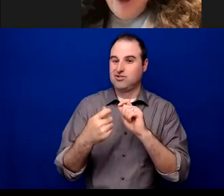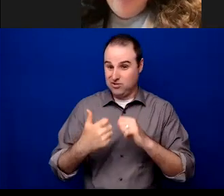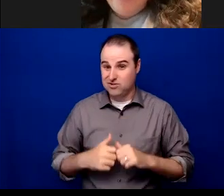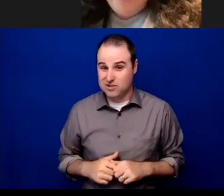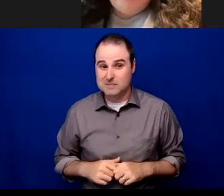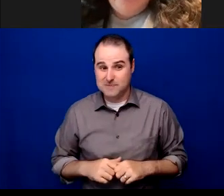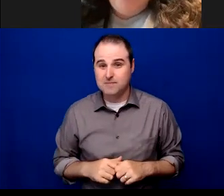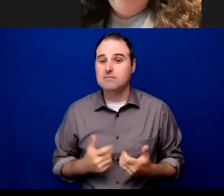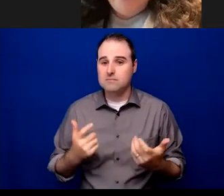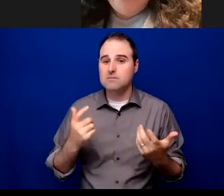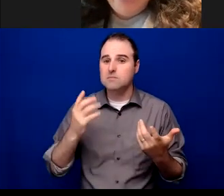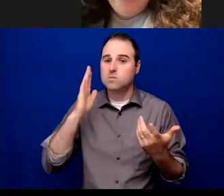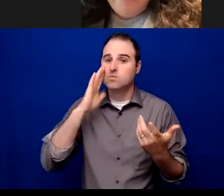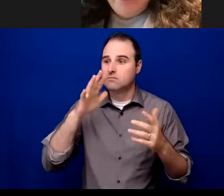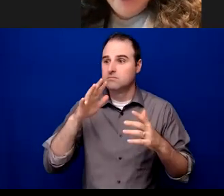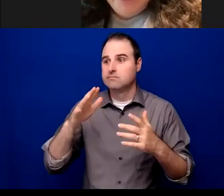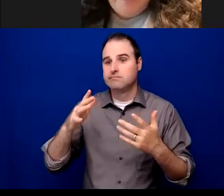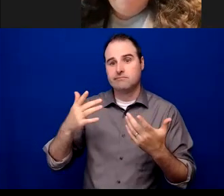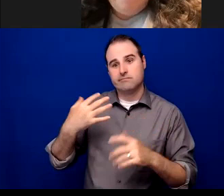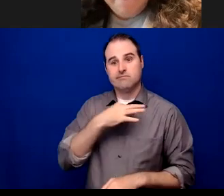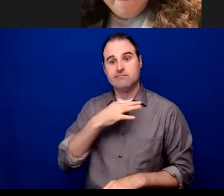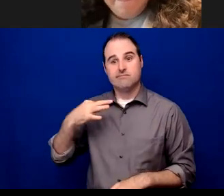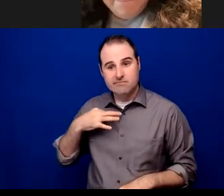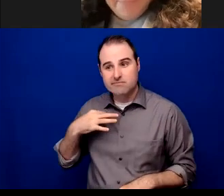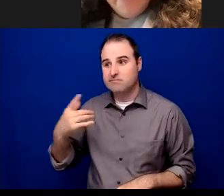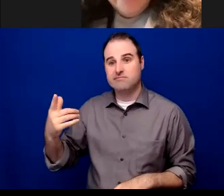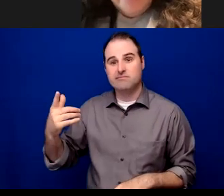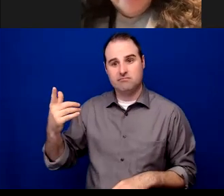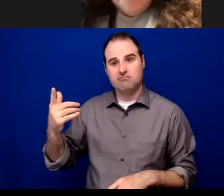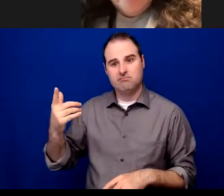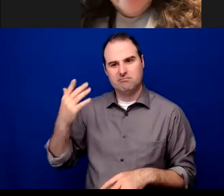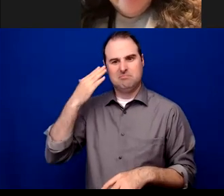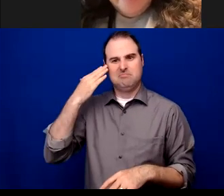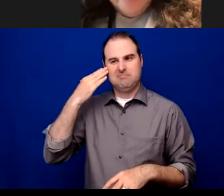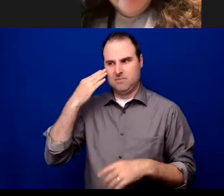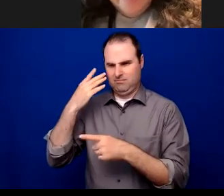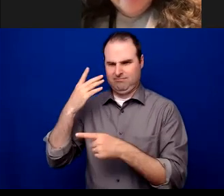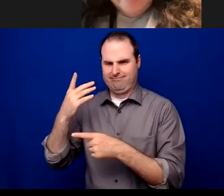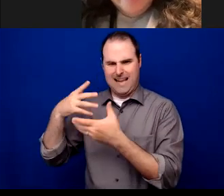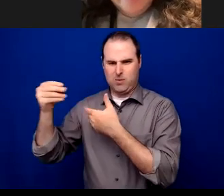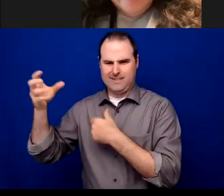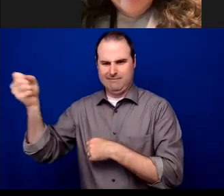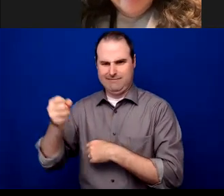awareness of our faculty through convocation. Right. I think I think that's a really good point, Natalie. Right. One step at a time.